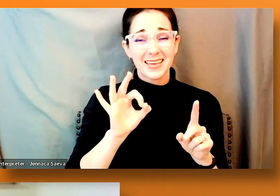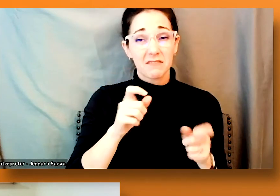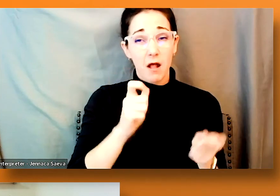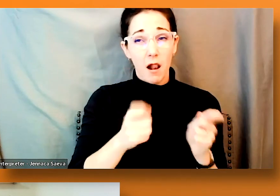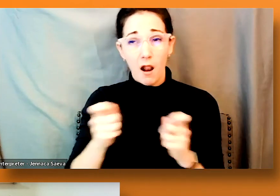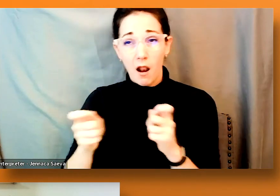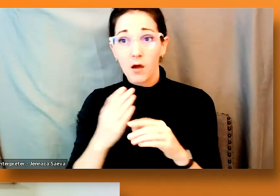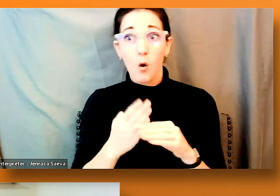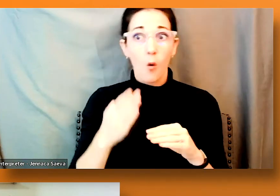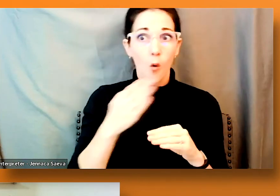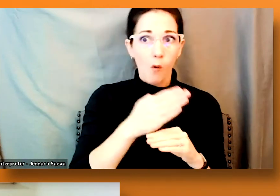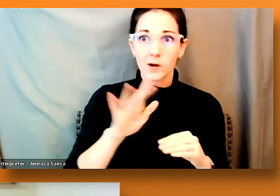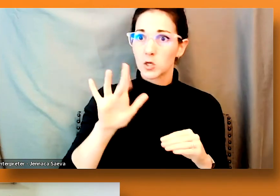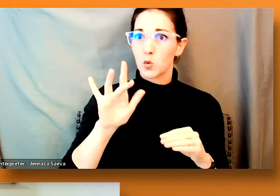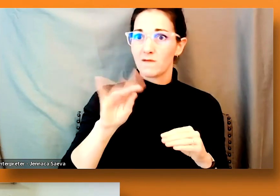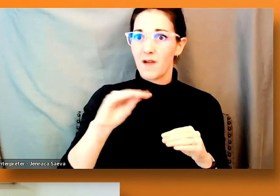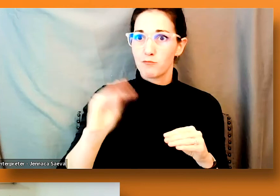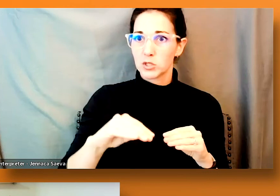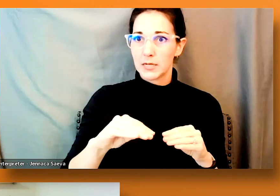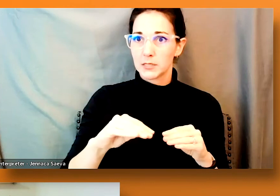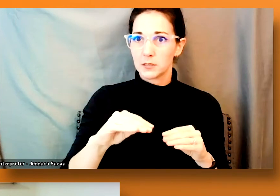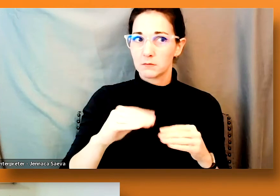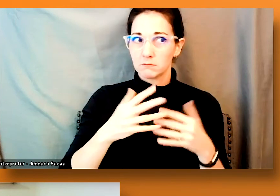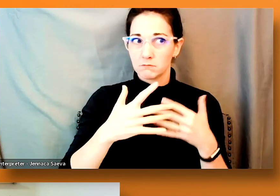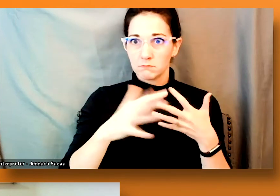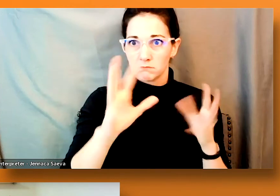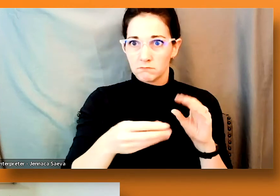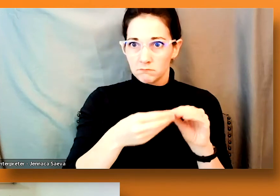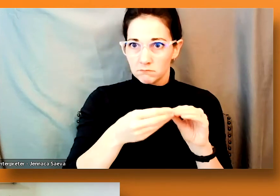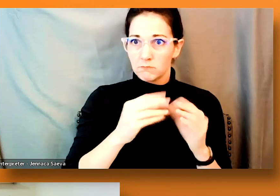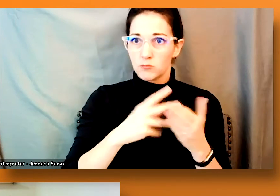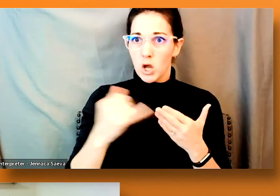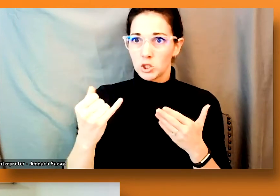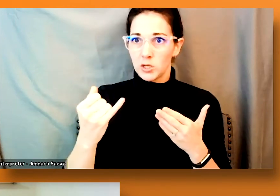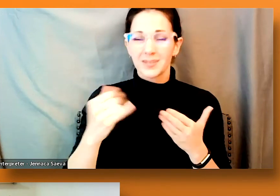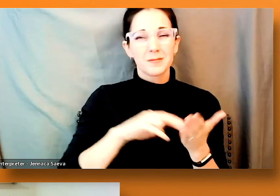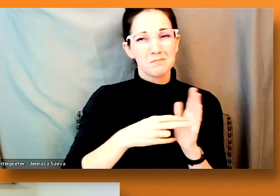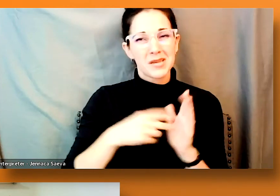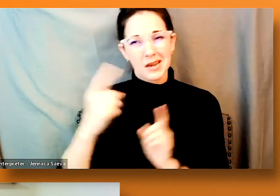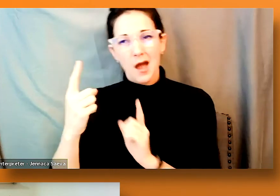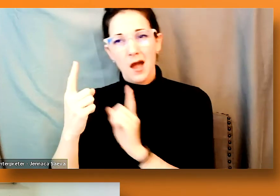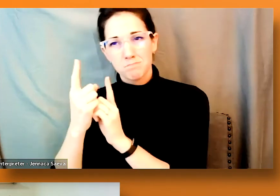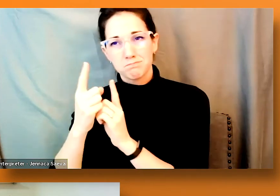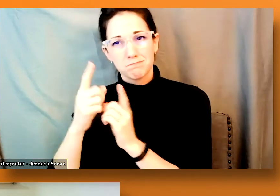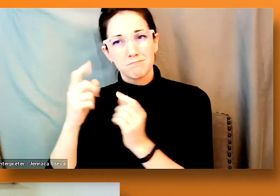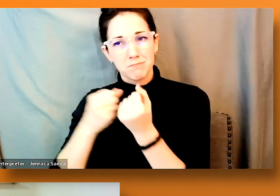over the life of the project, then we would have to go back to the sponsor for approval.